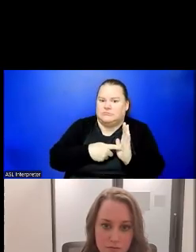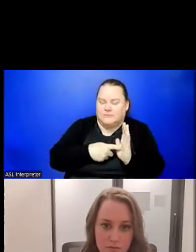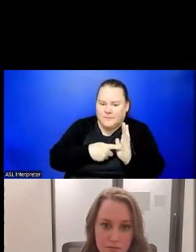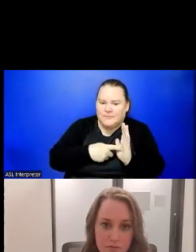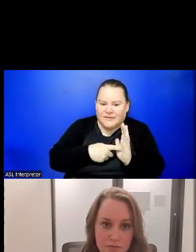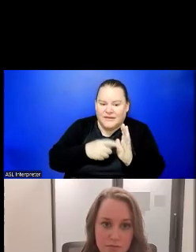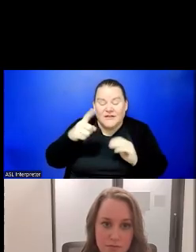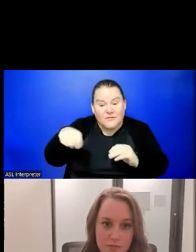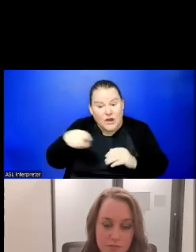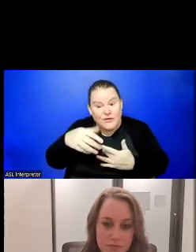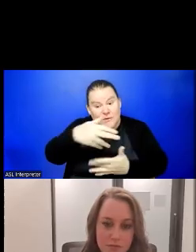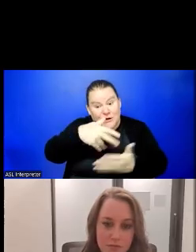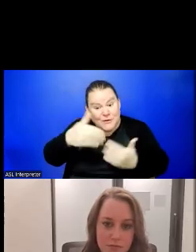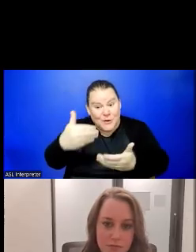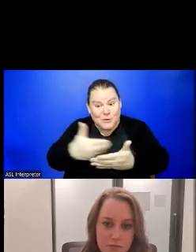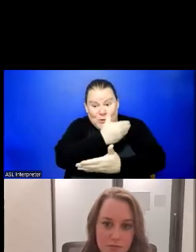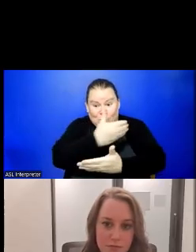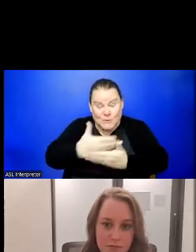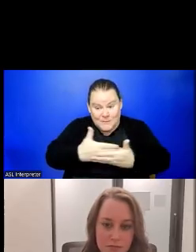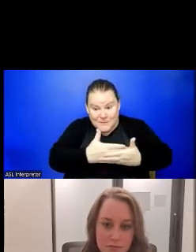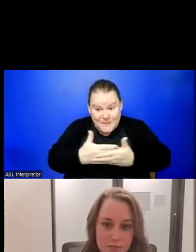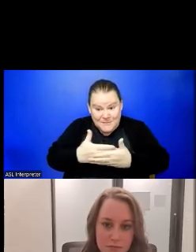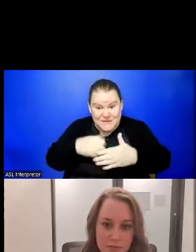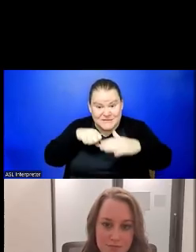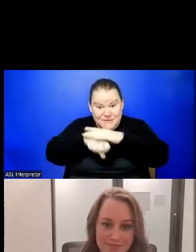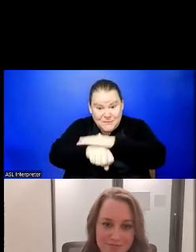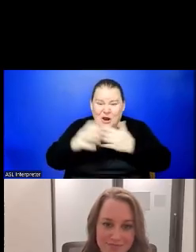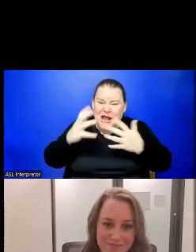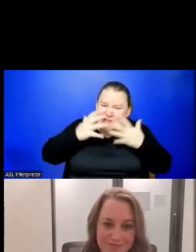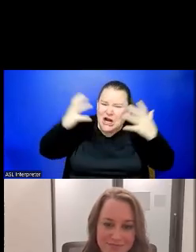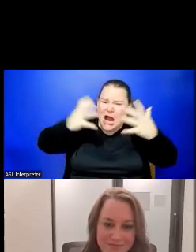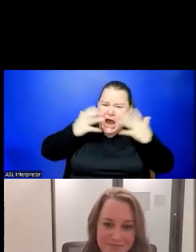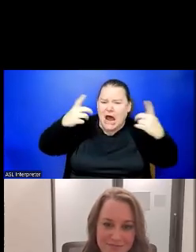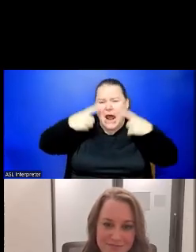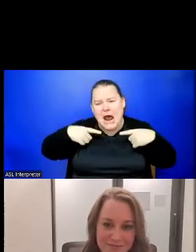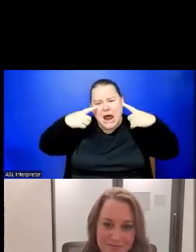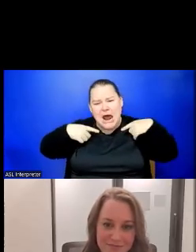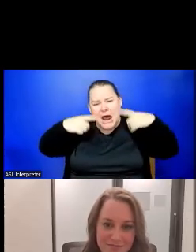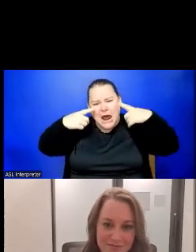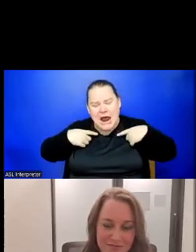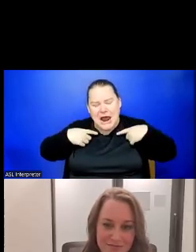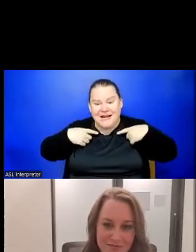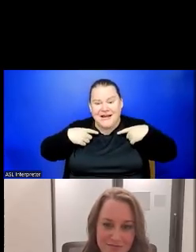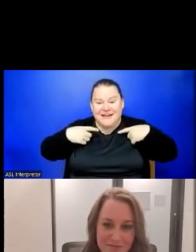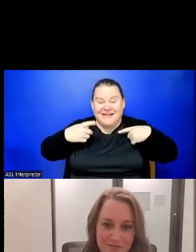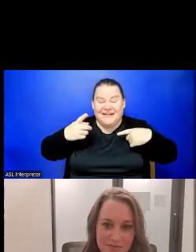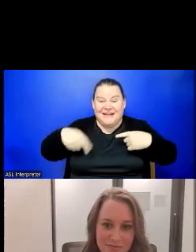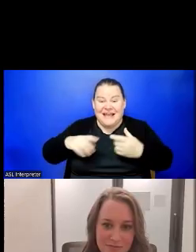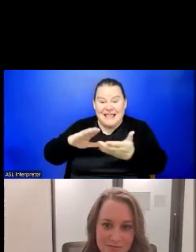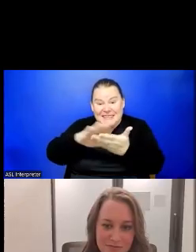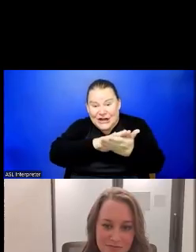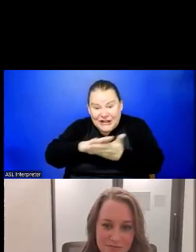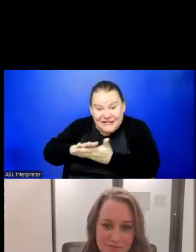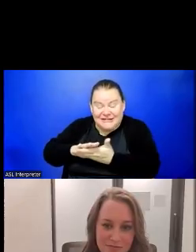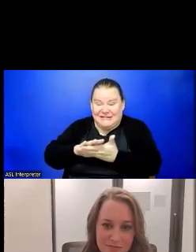newborn babies, when they come out, they scream and cry, and as they're getting wiped off, they're making all the noise